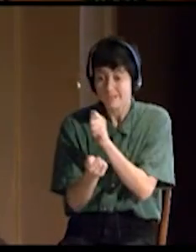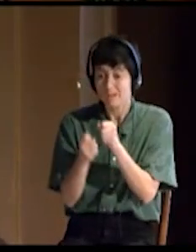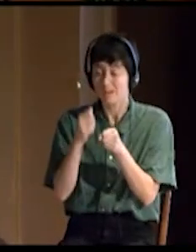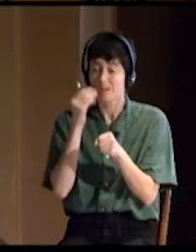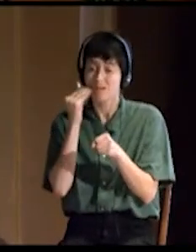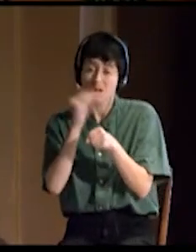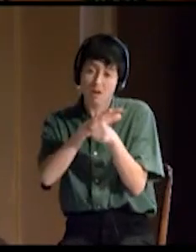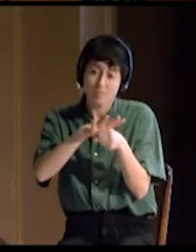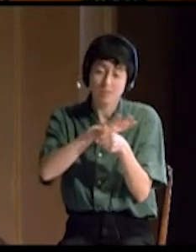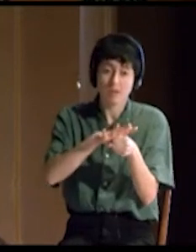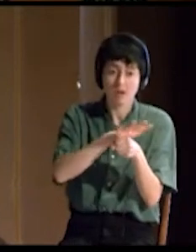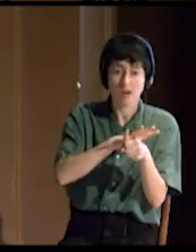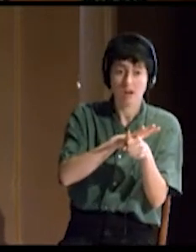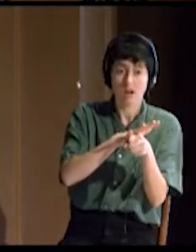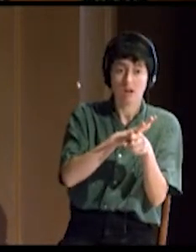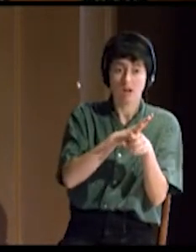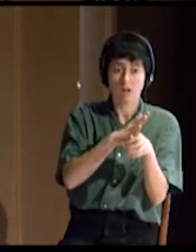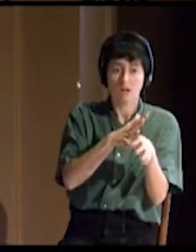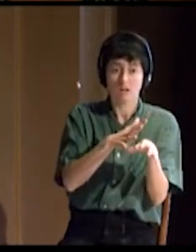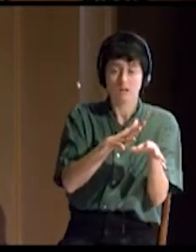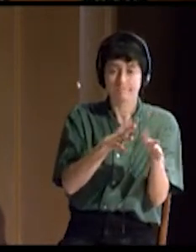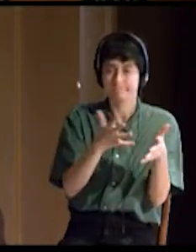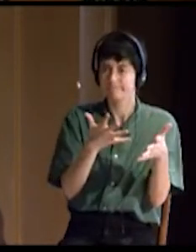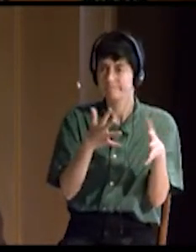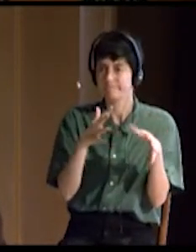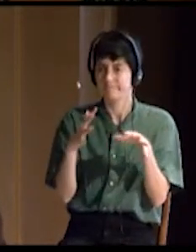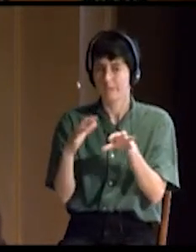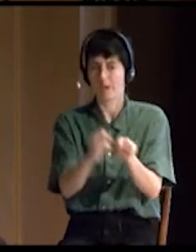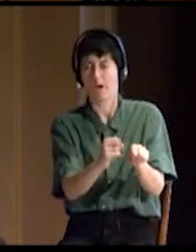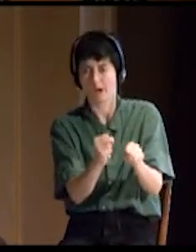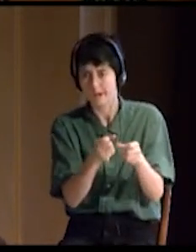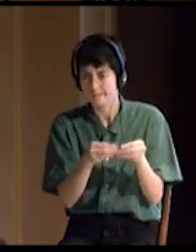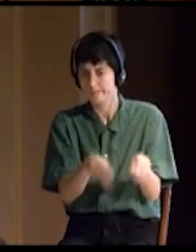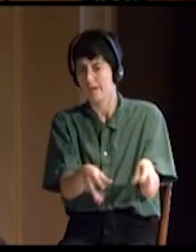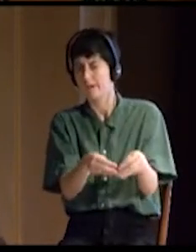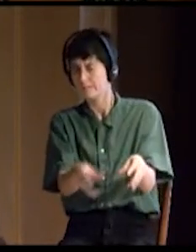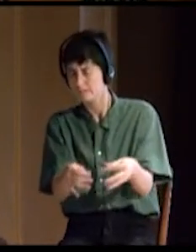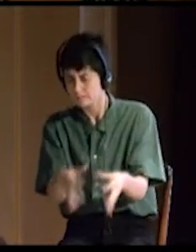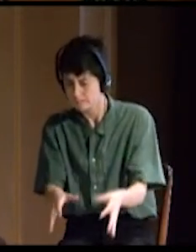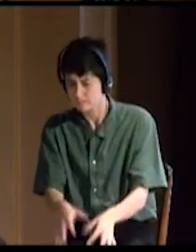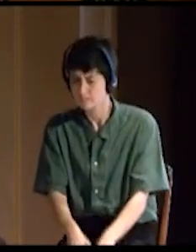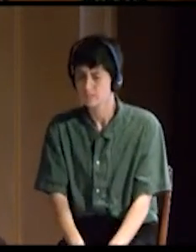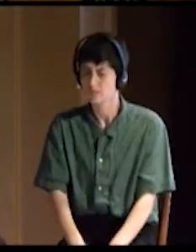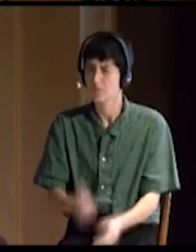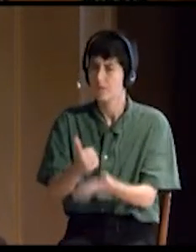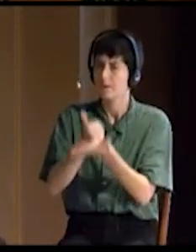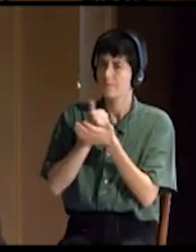where we should focus our future efforts to advance biodiversity knowledge.